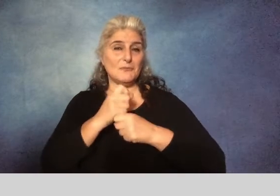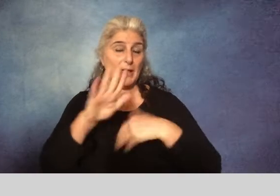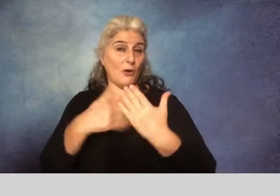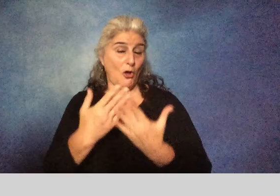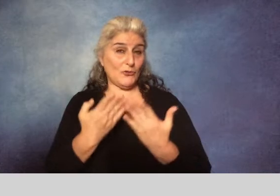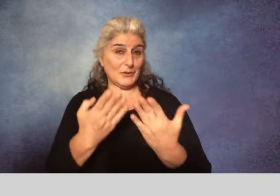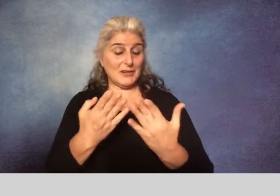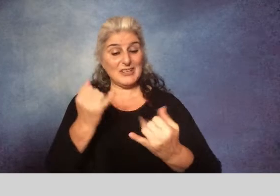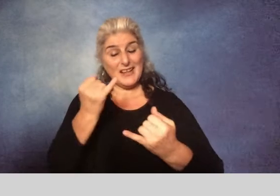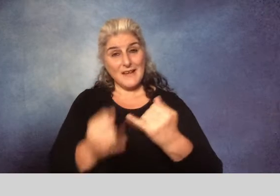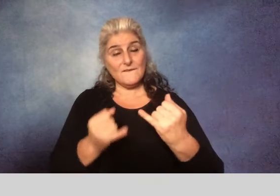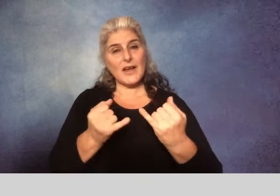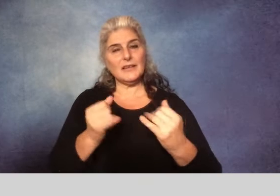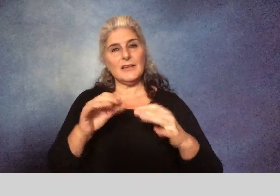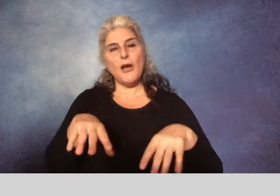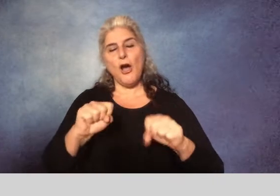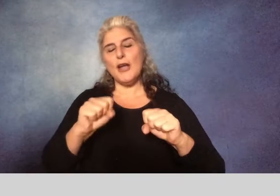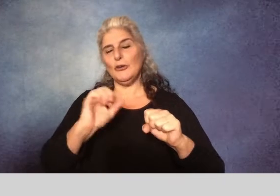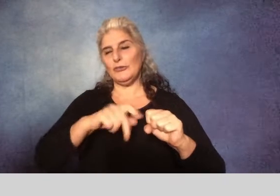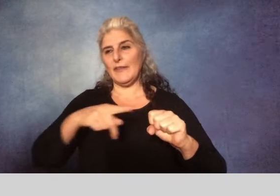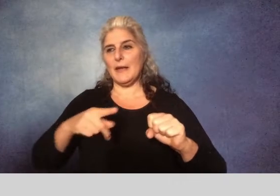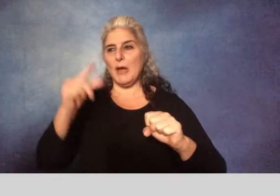I hosted the app on Google Cloud platforms, App Engine.